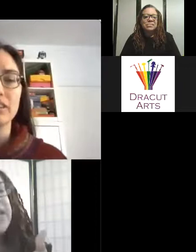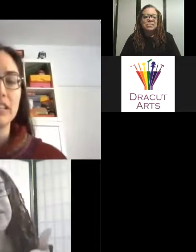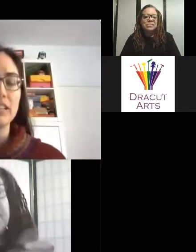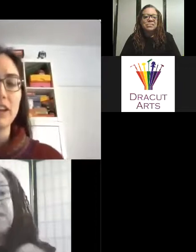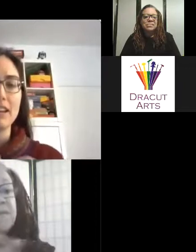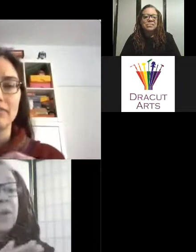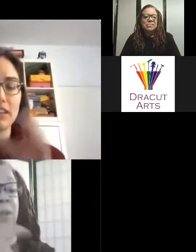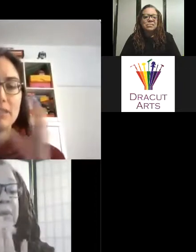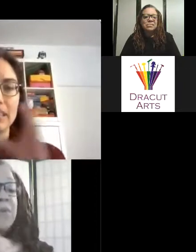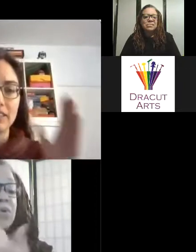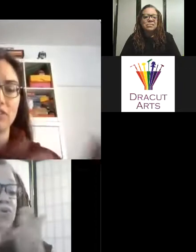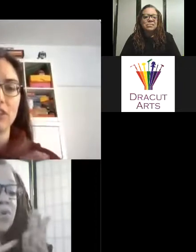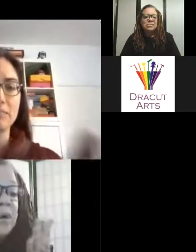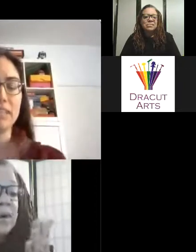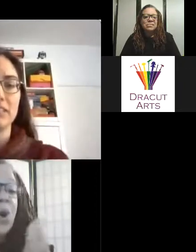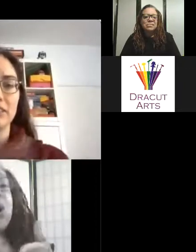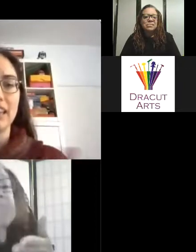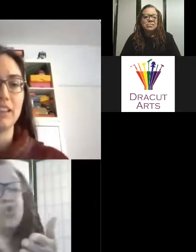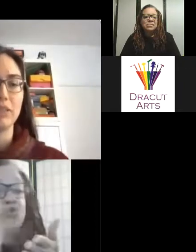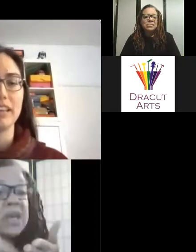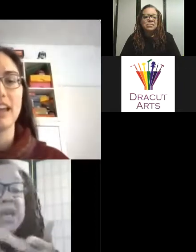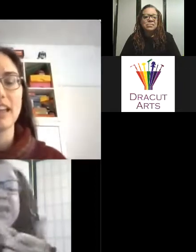or did you kind of read a piece draw a piece and go like that?